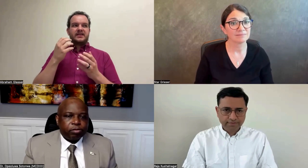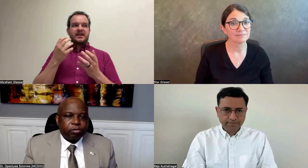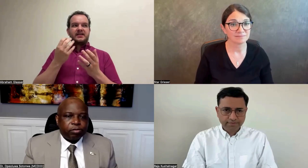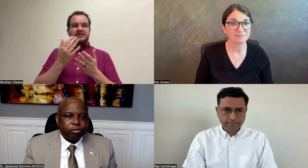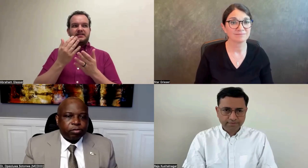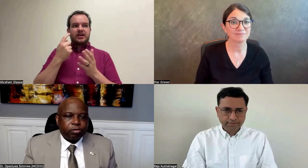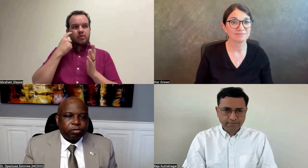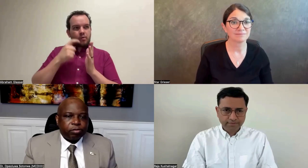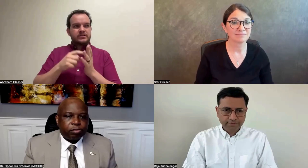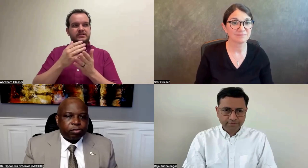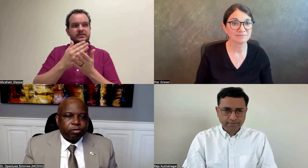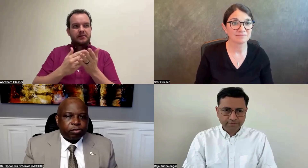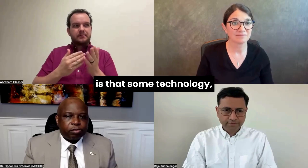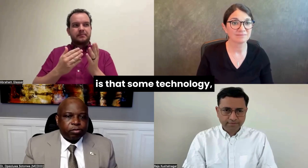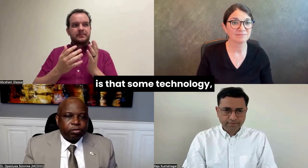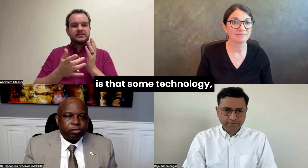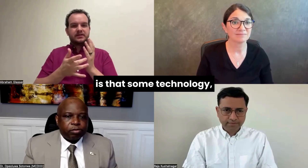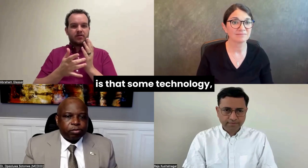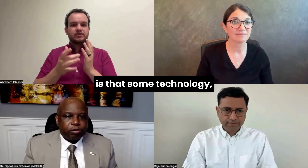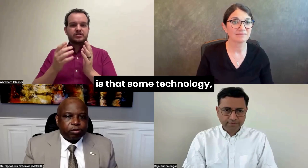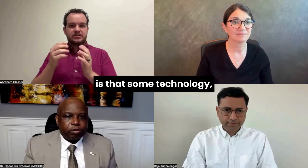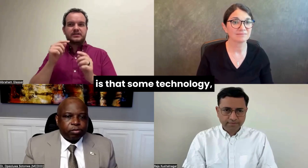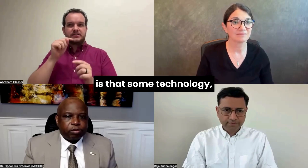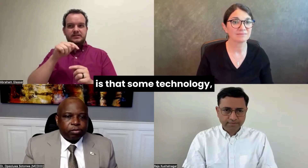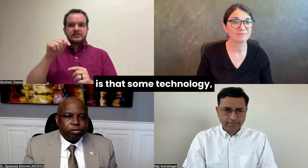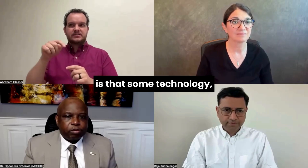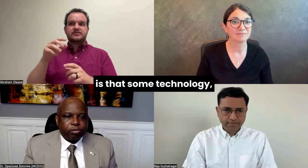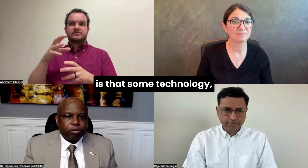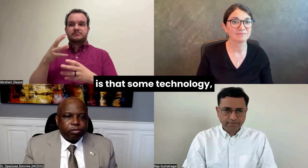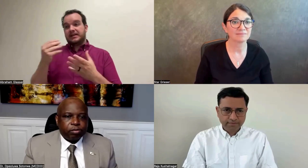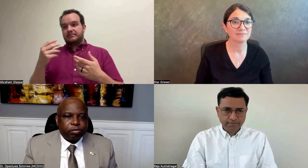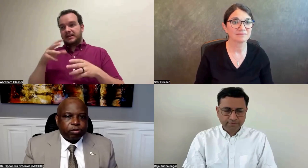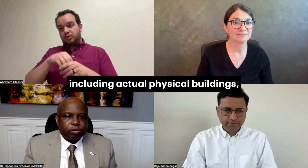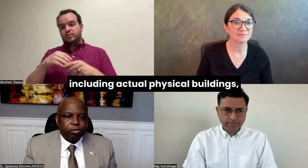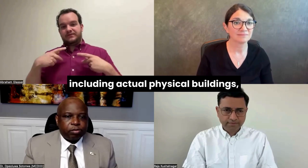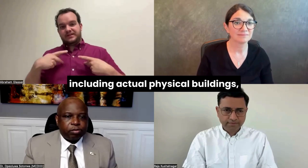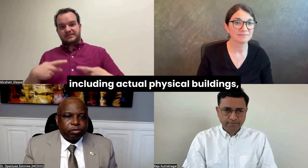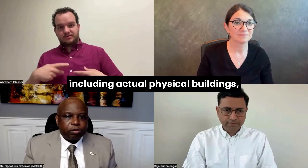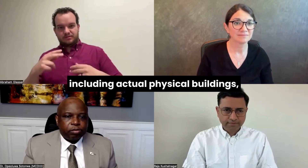is that some technology, including actual physical buildings,